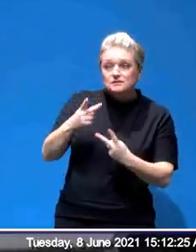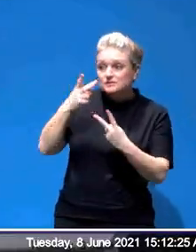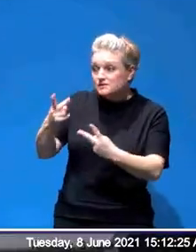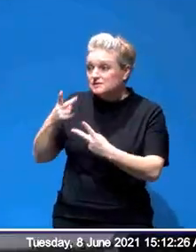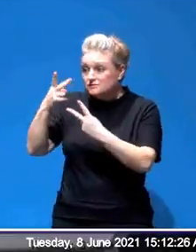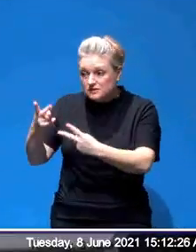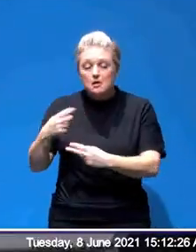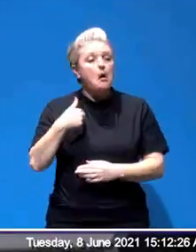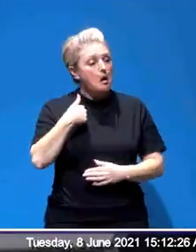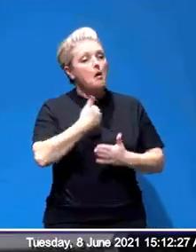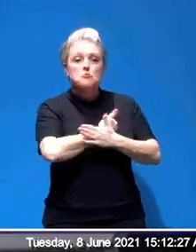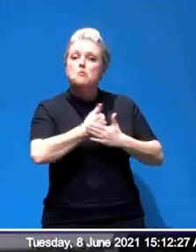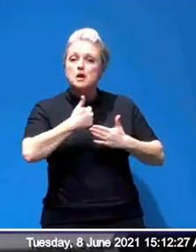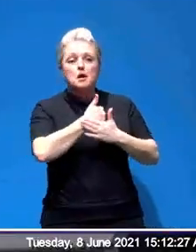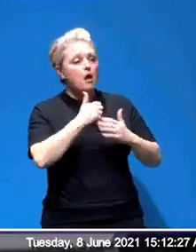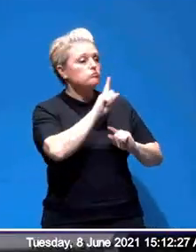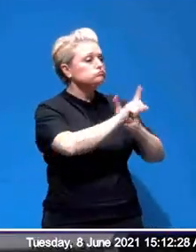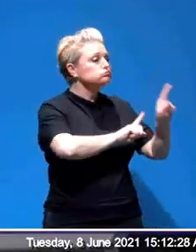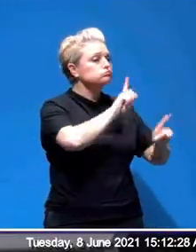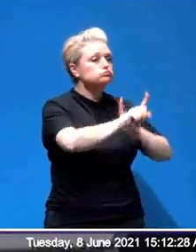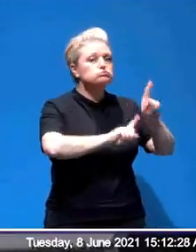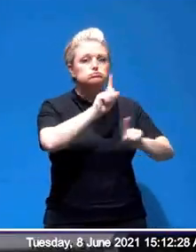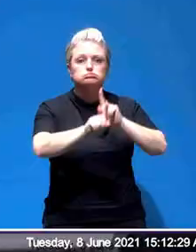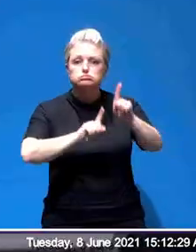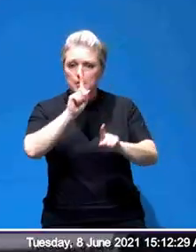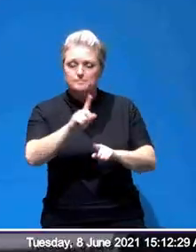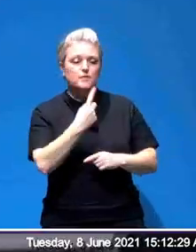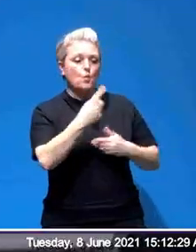It is part of my practice to --- I've got one day a month that I actually